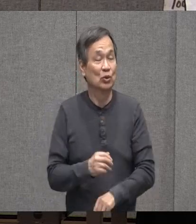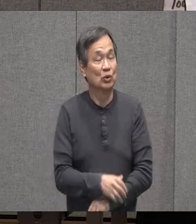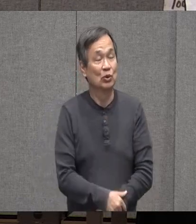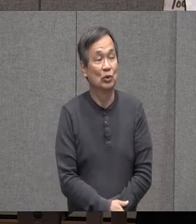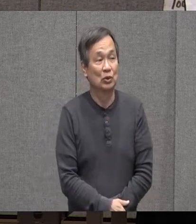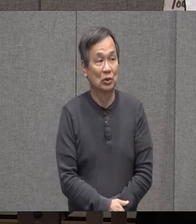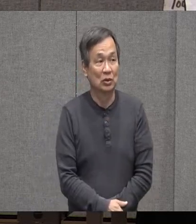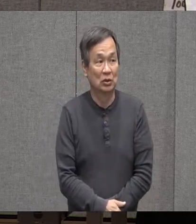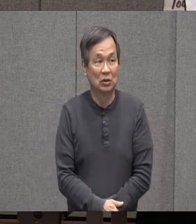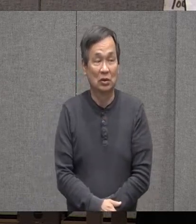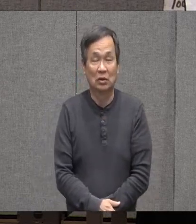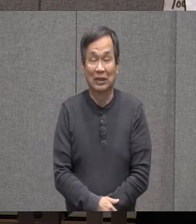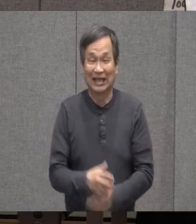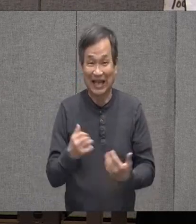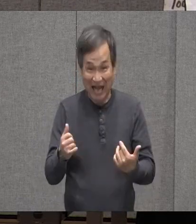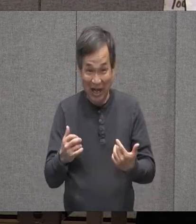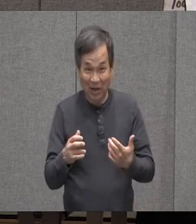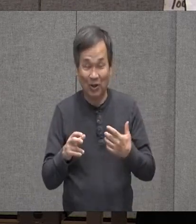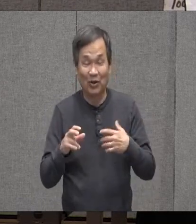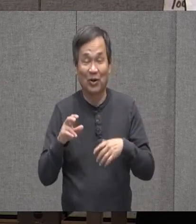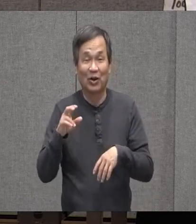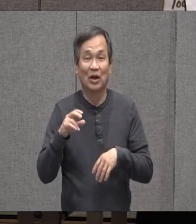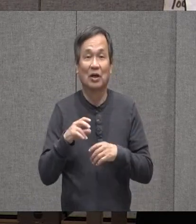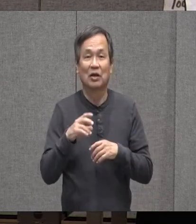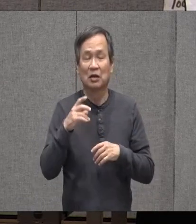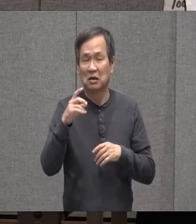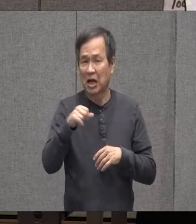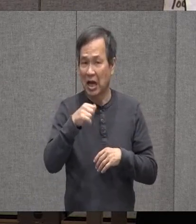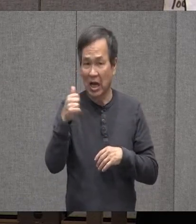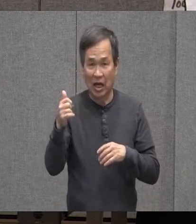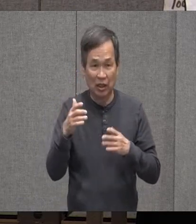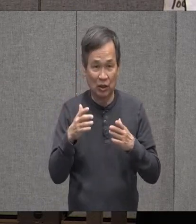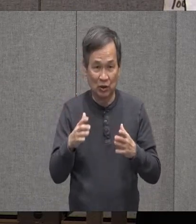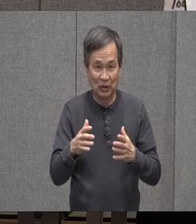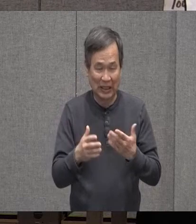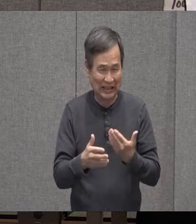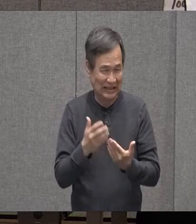So that's our next double. You might've also thought about an easy double to use,